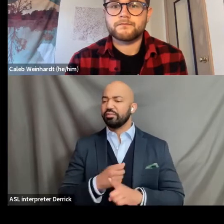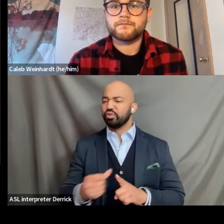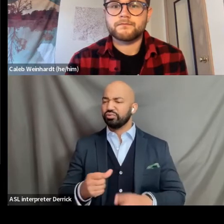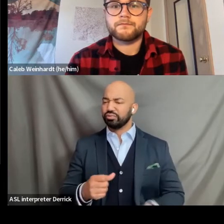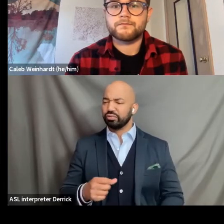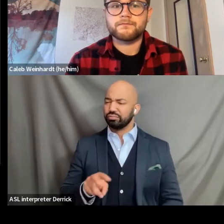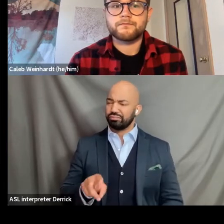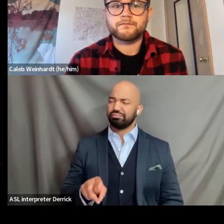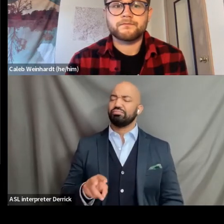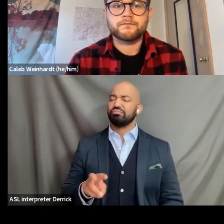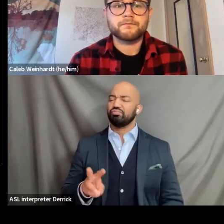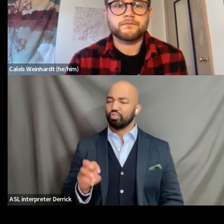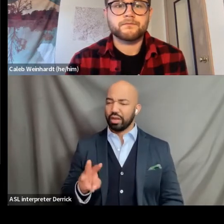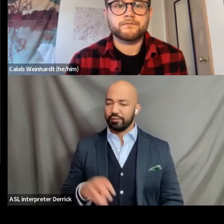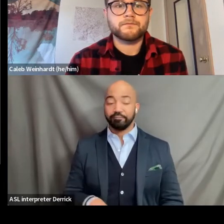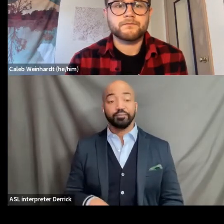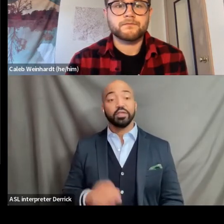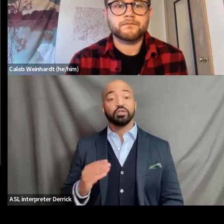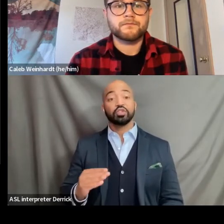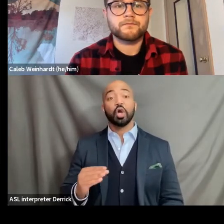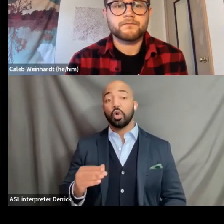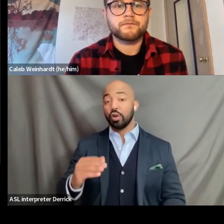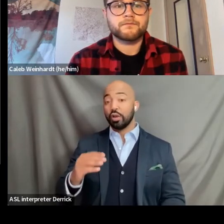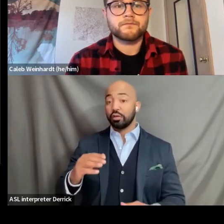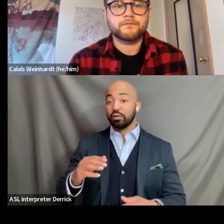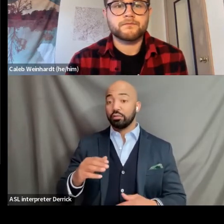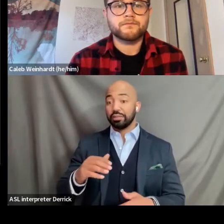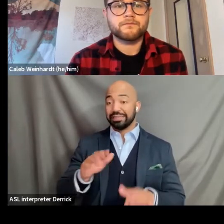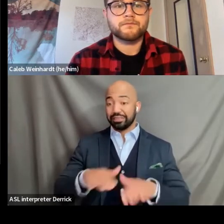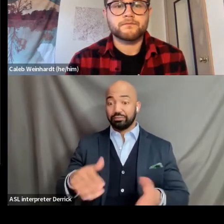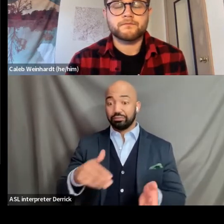the pediatricians who are serving trans kids are getting death threats.